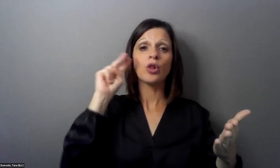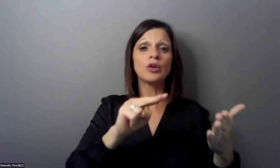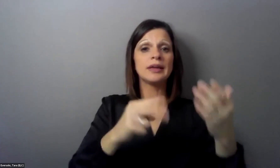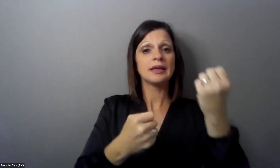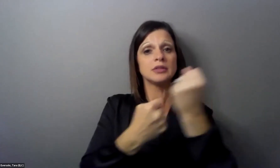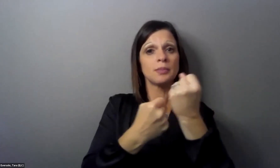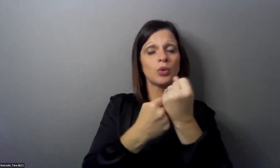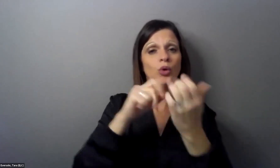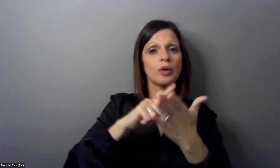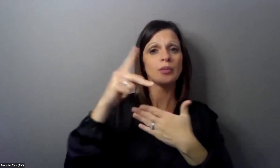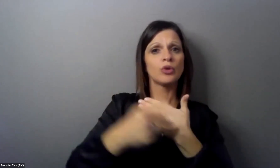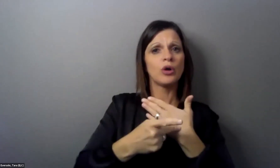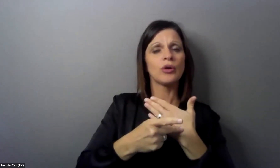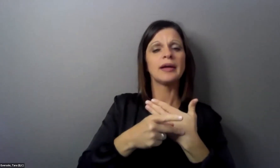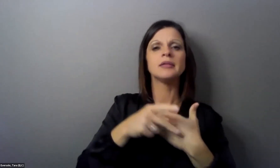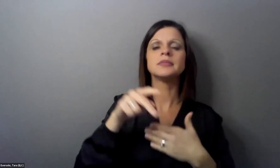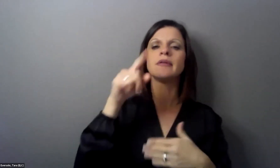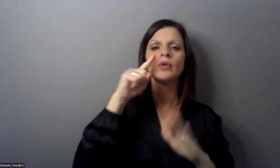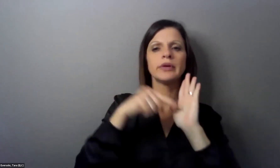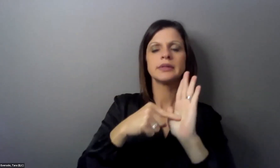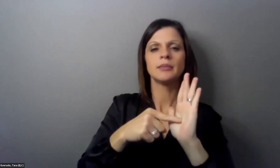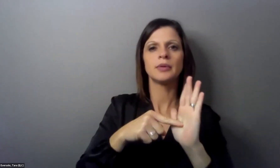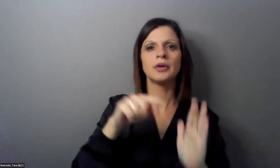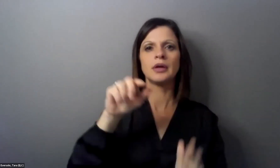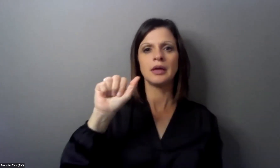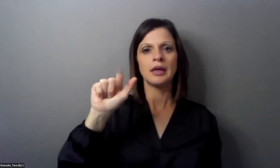and finding other people who are trying to